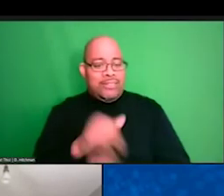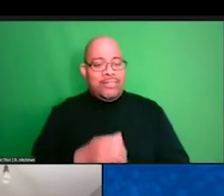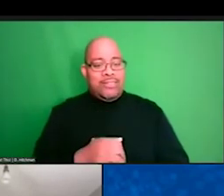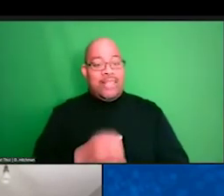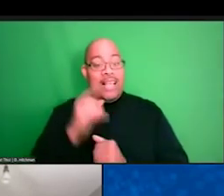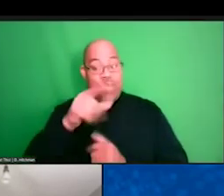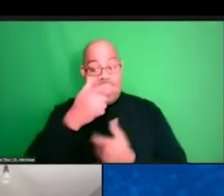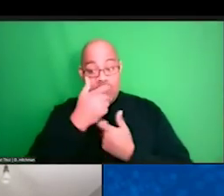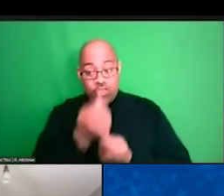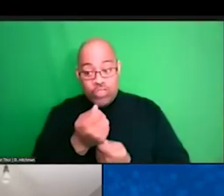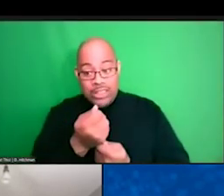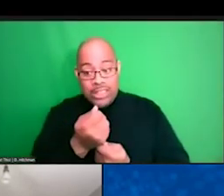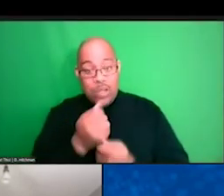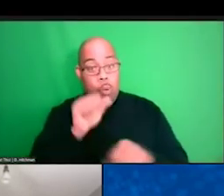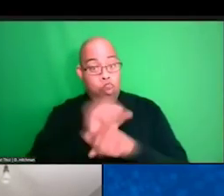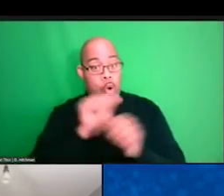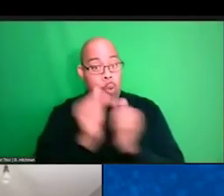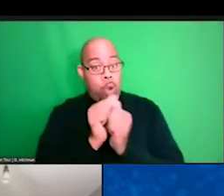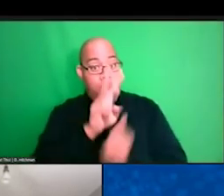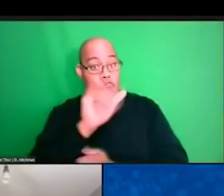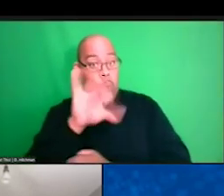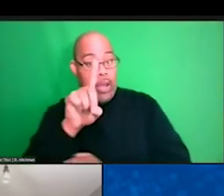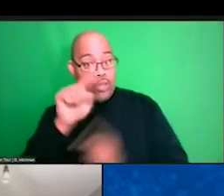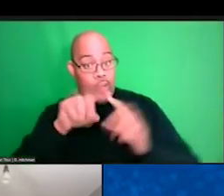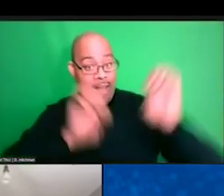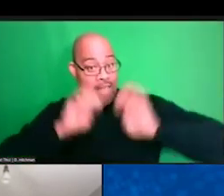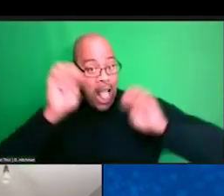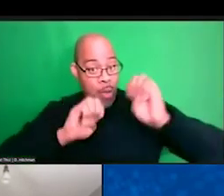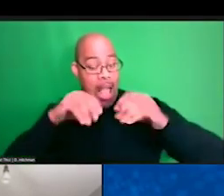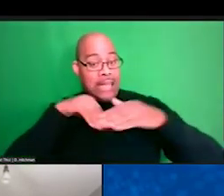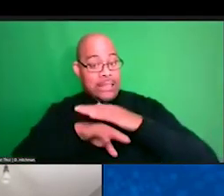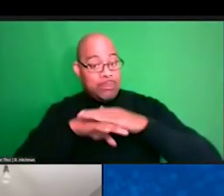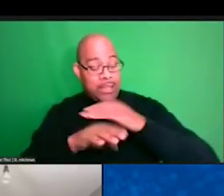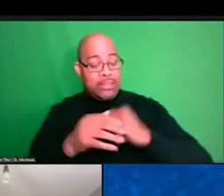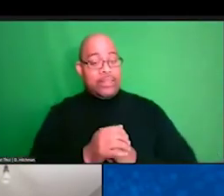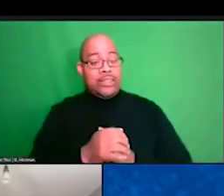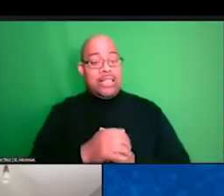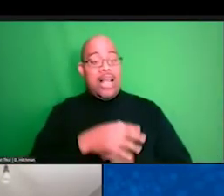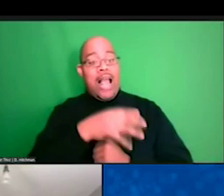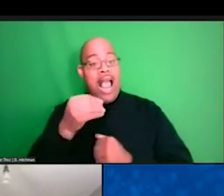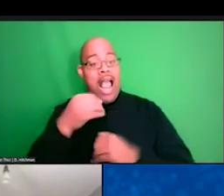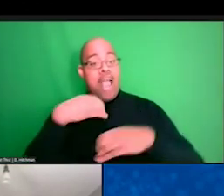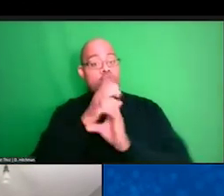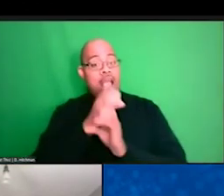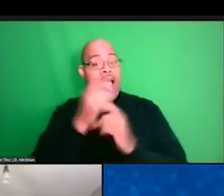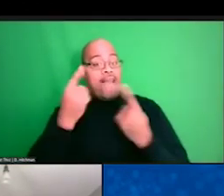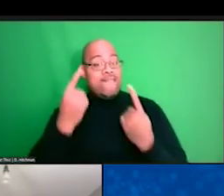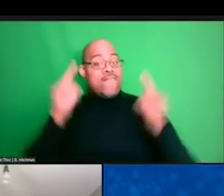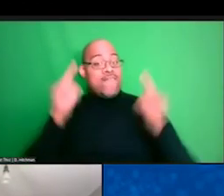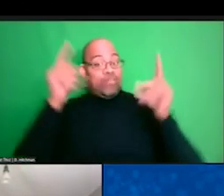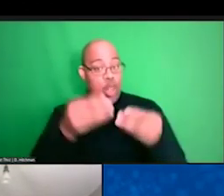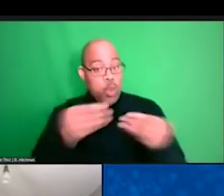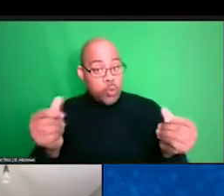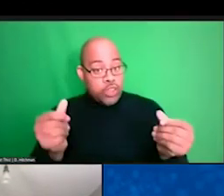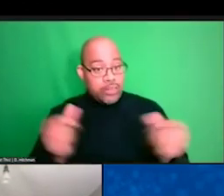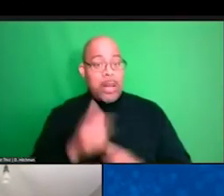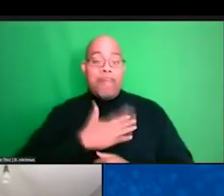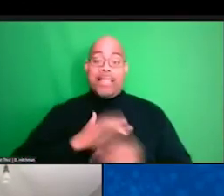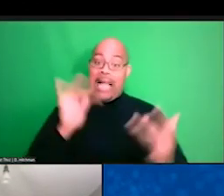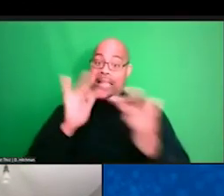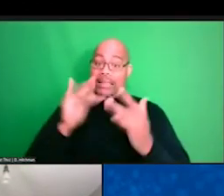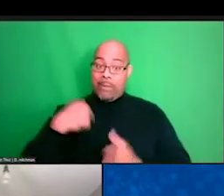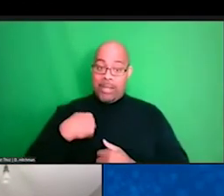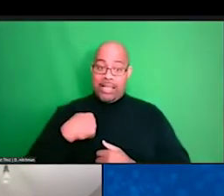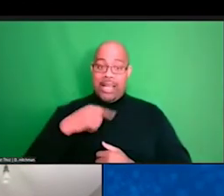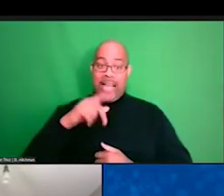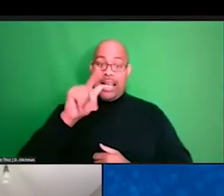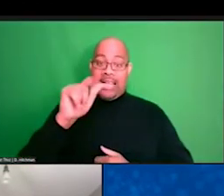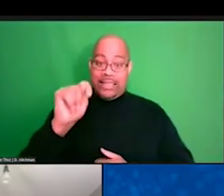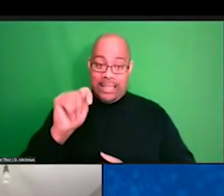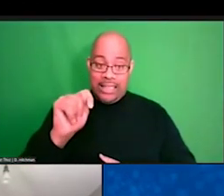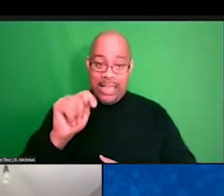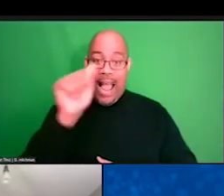in working with WID to evaluate the accessibility and create an effective solution, please reach